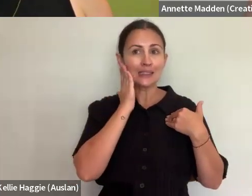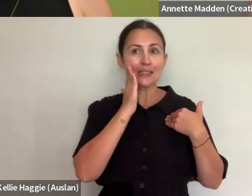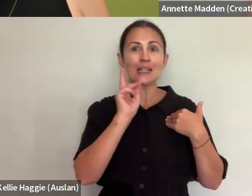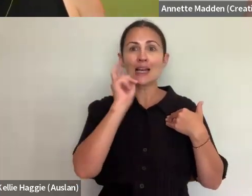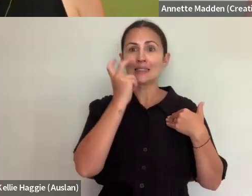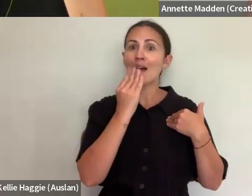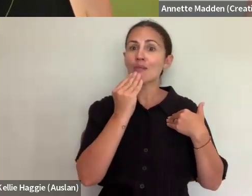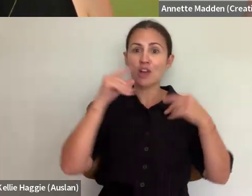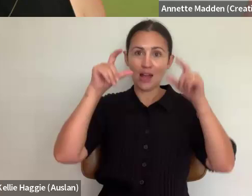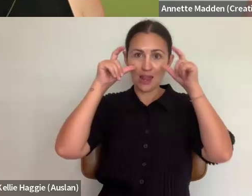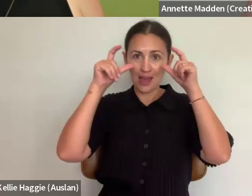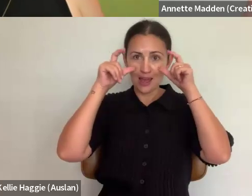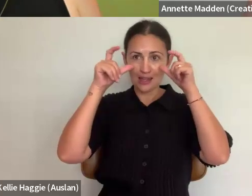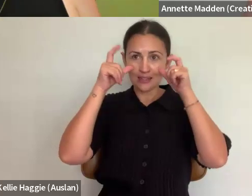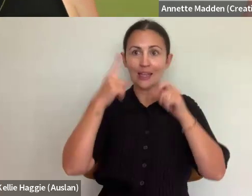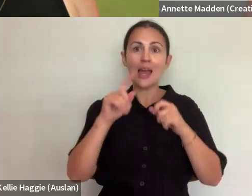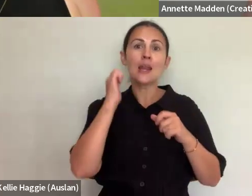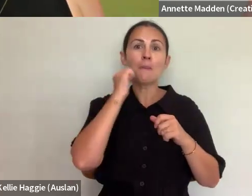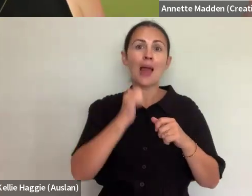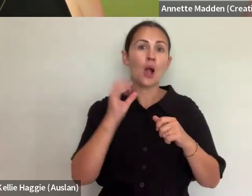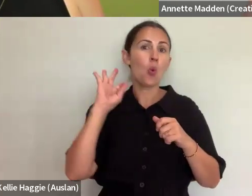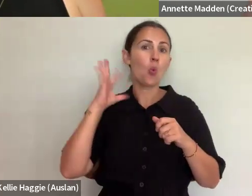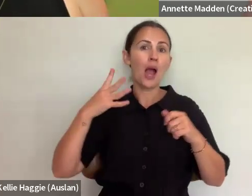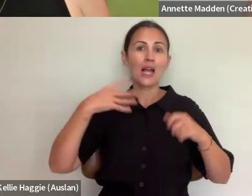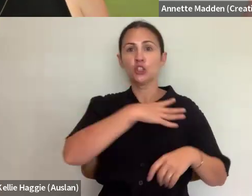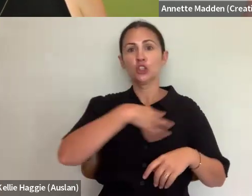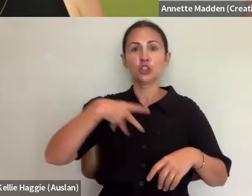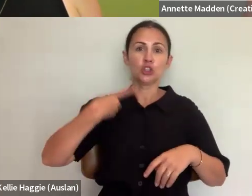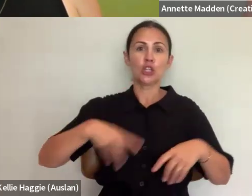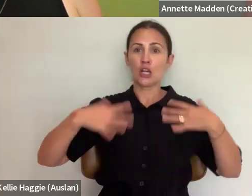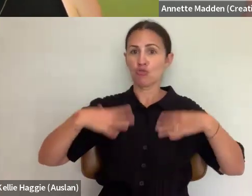in my 40s, I have dark, brown shoulder length hair, fair skin,